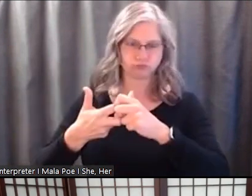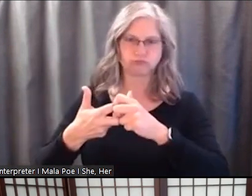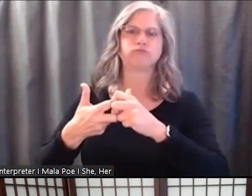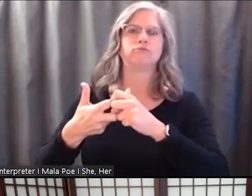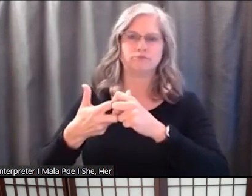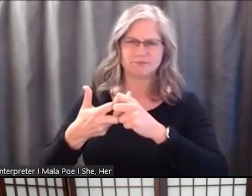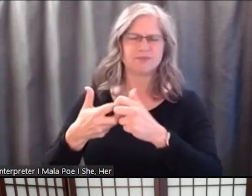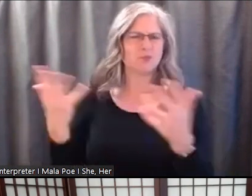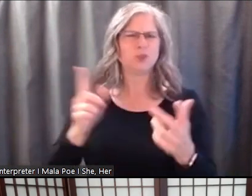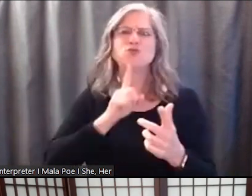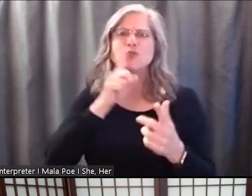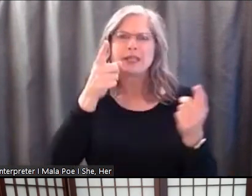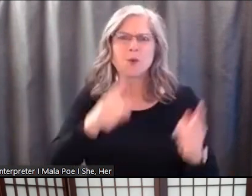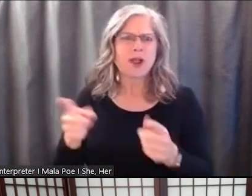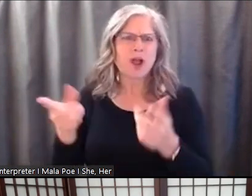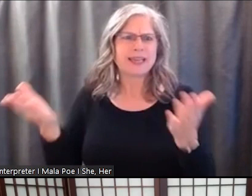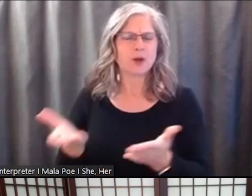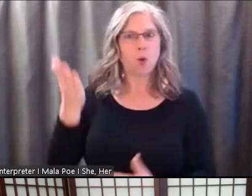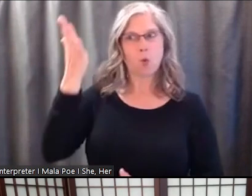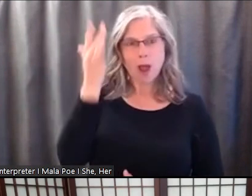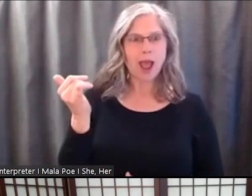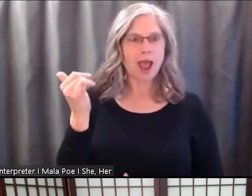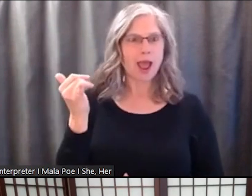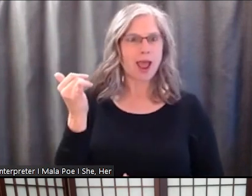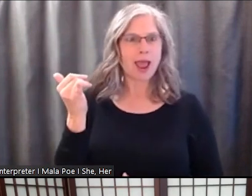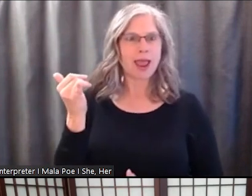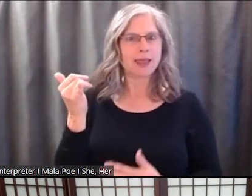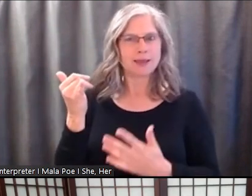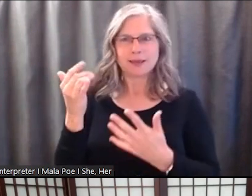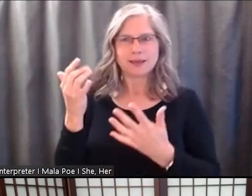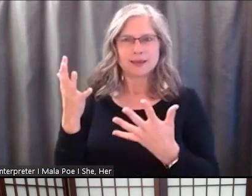So what's really going on here? And why is it that the first Americans,